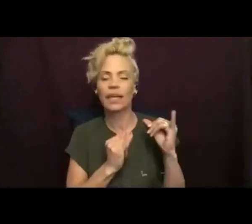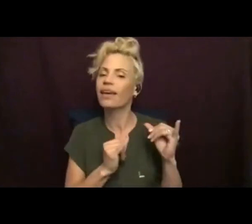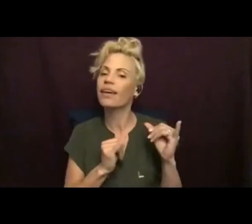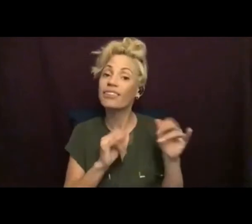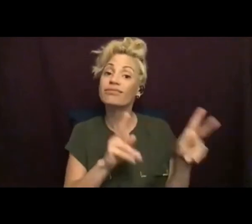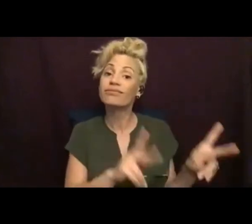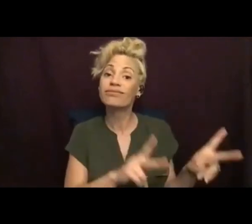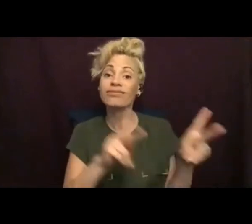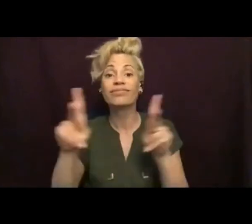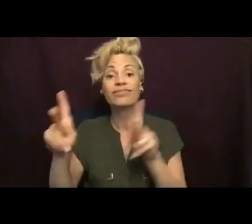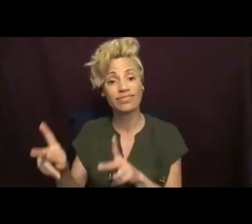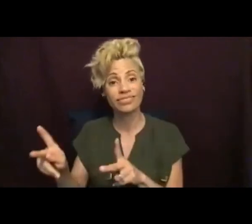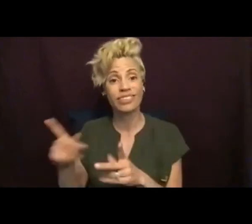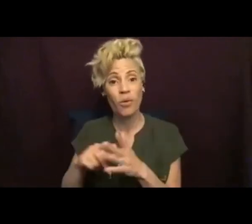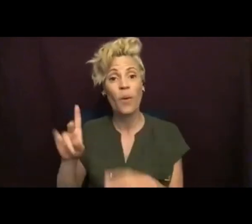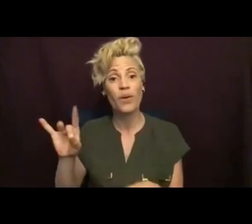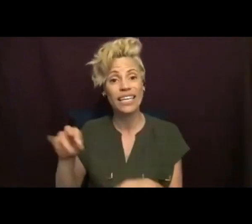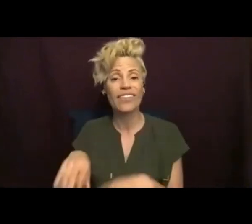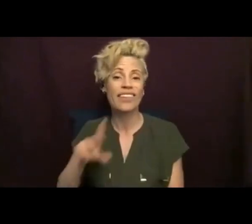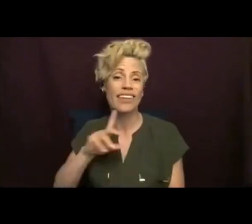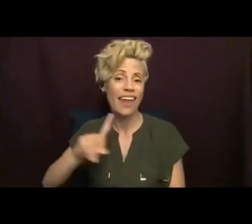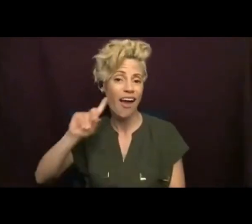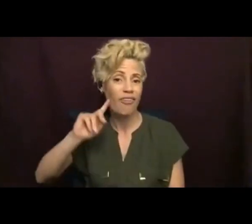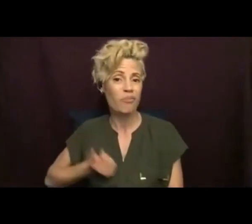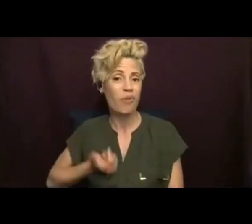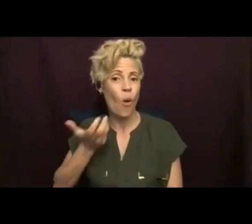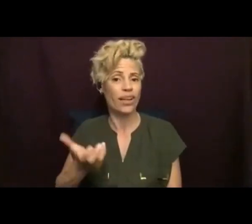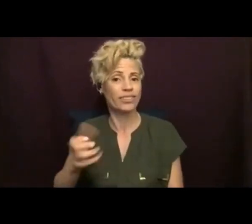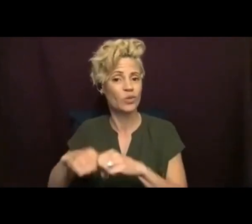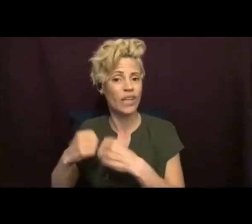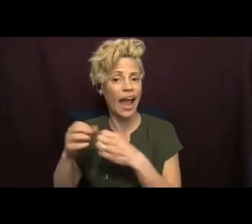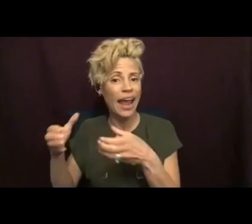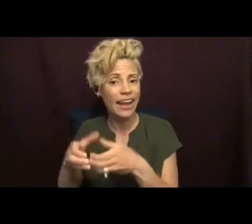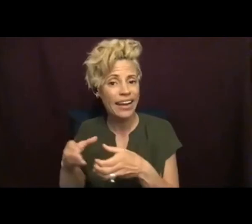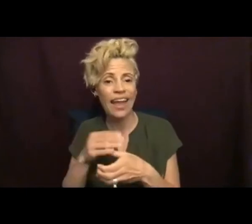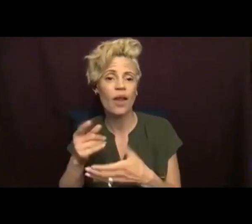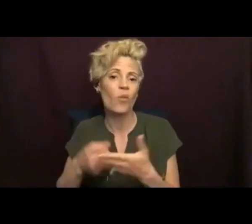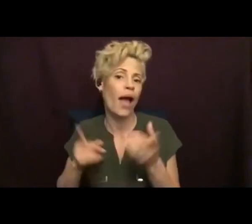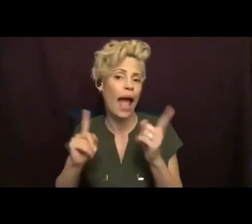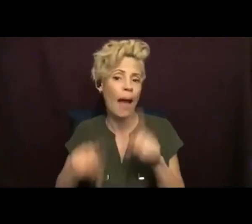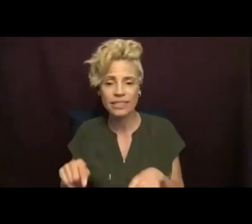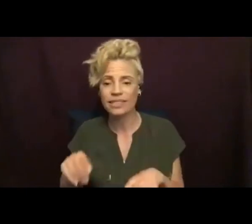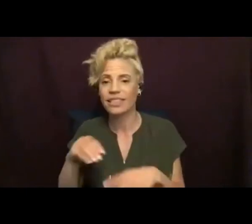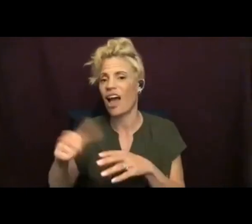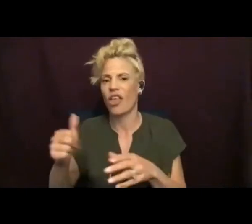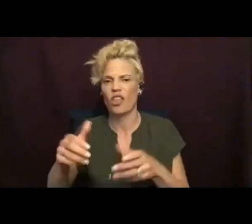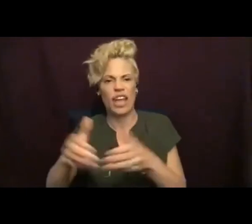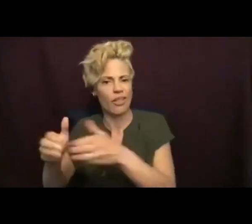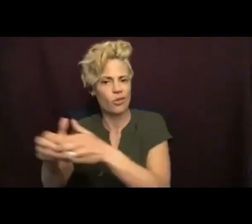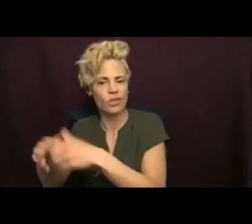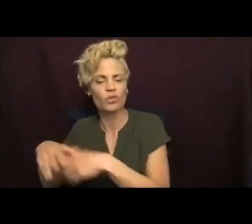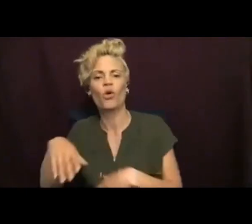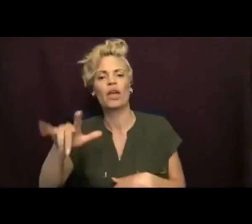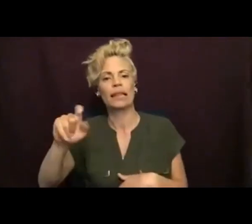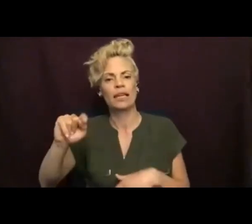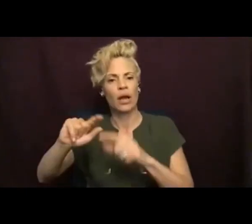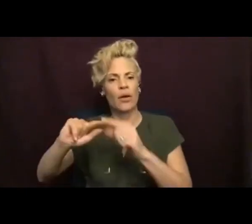that we did at the Deaf Plus Society or that happens at word gathering or in other like literary circles that focus on disability